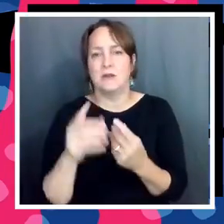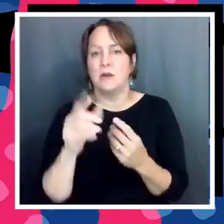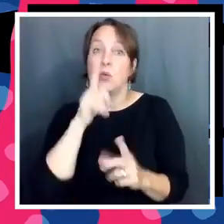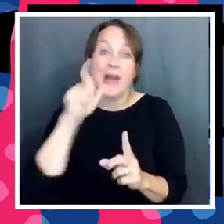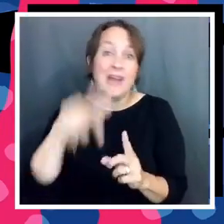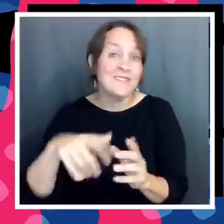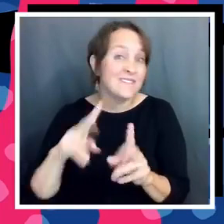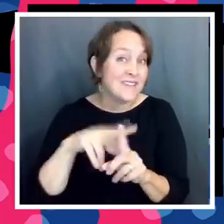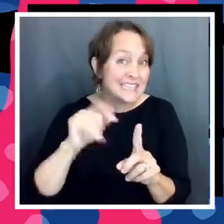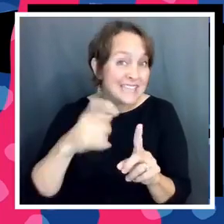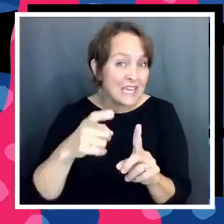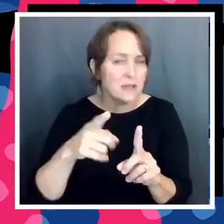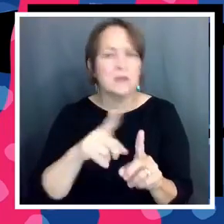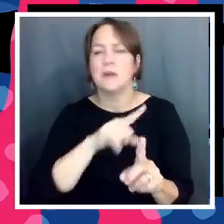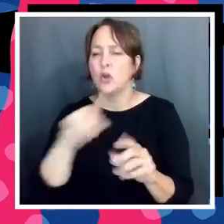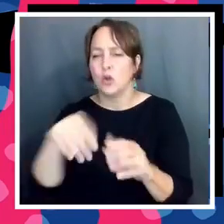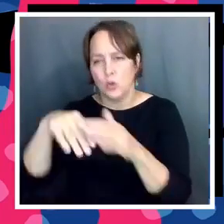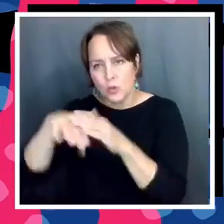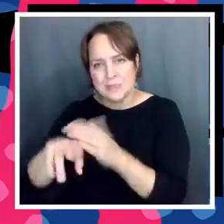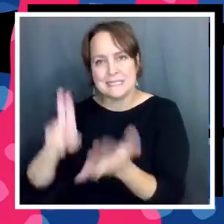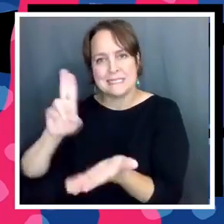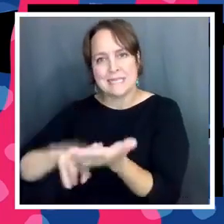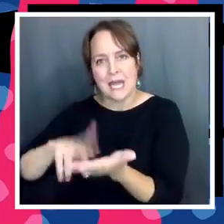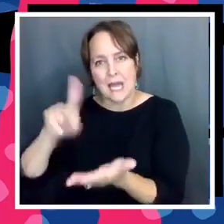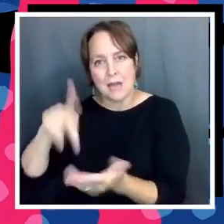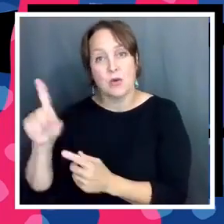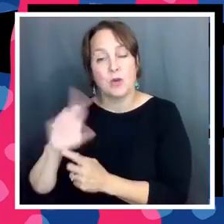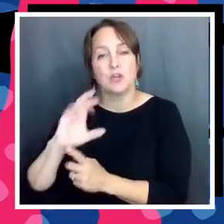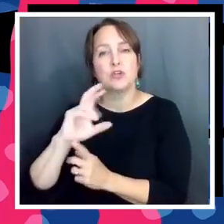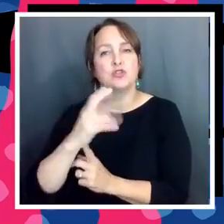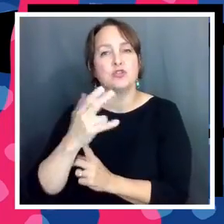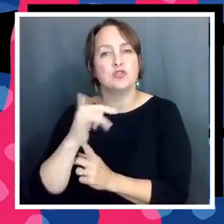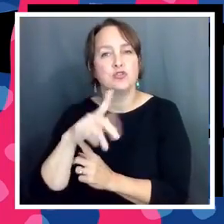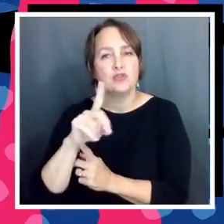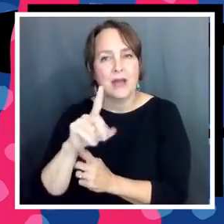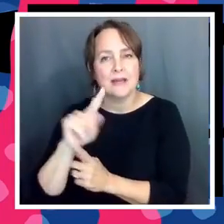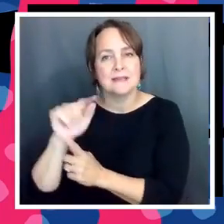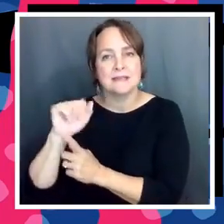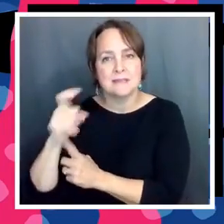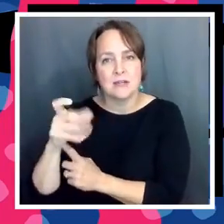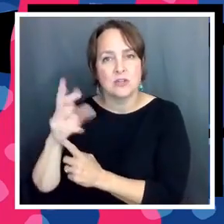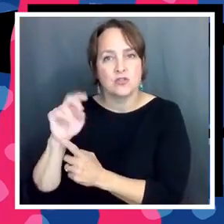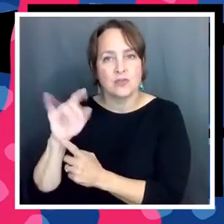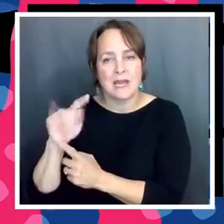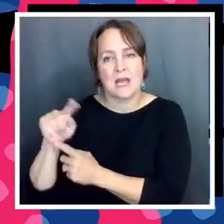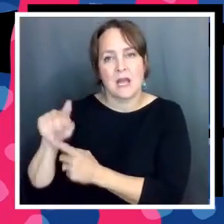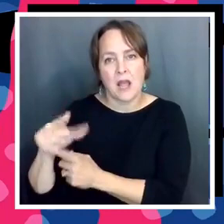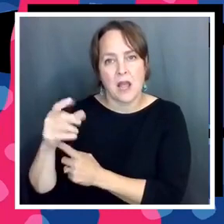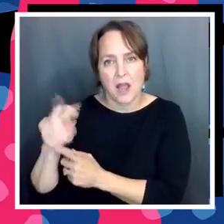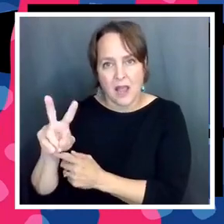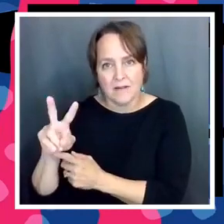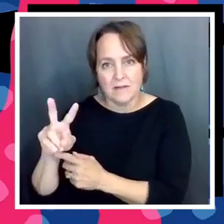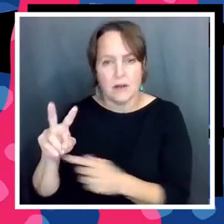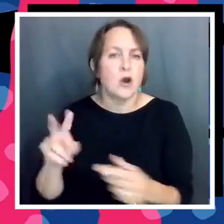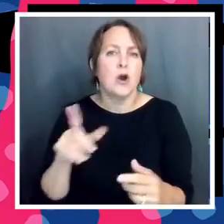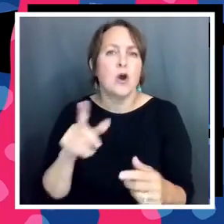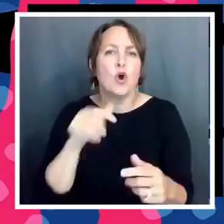IF YOU'RE ONE OF THOSE FAMILIES